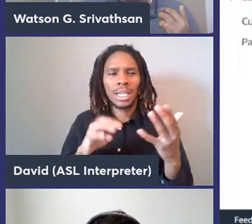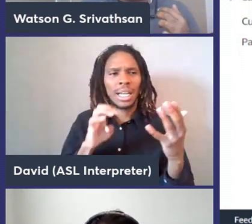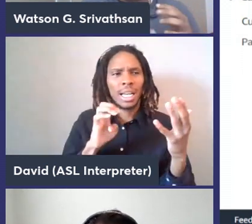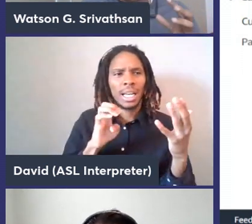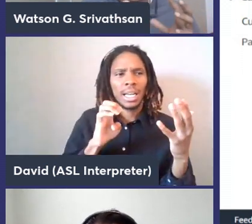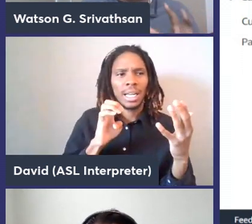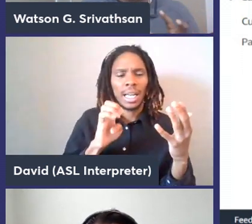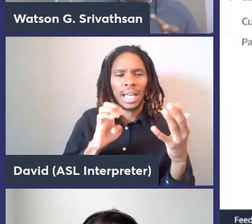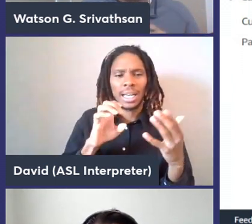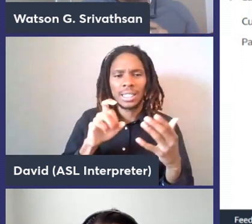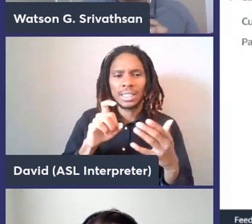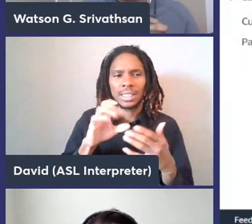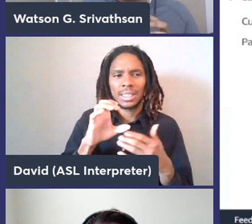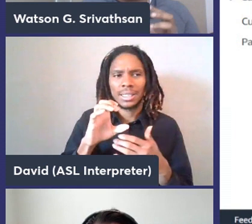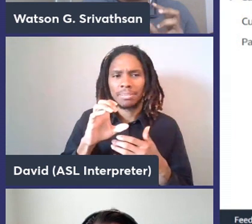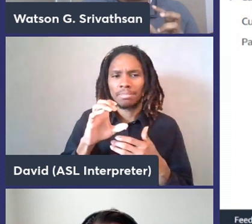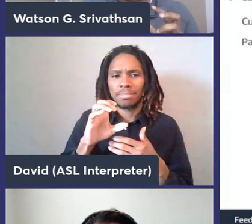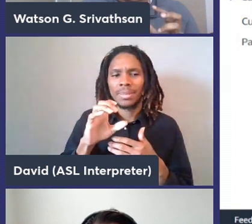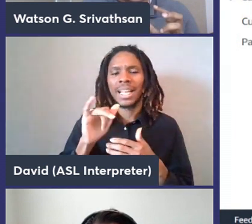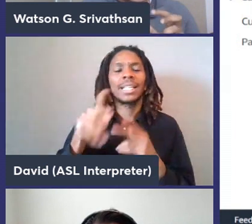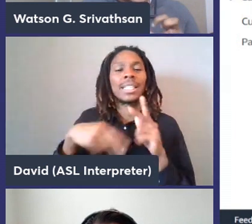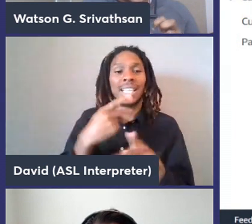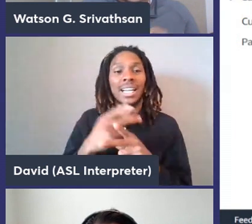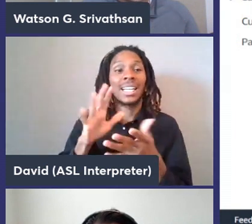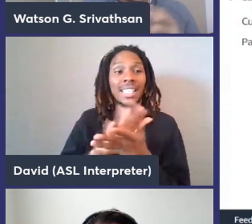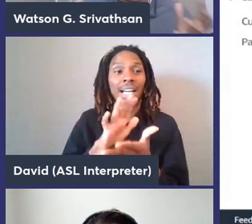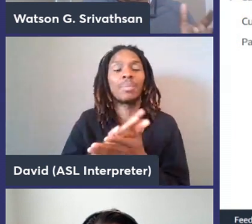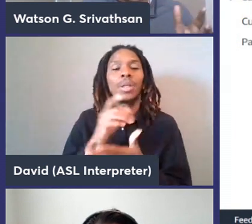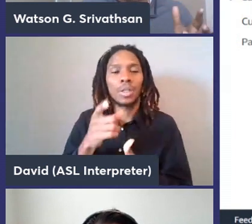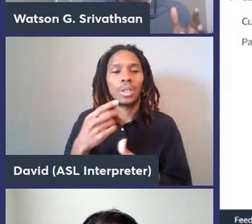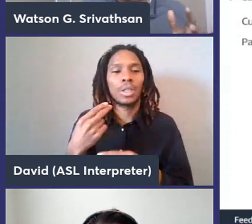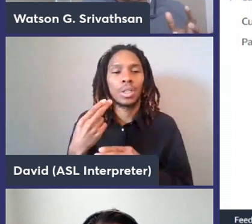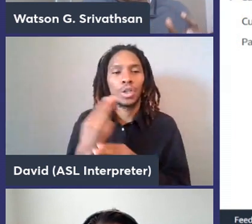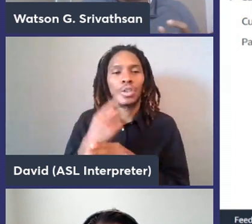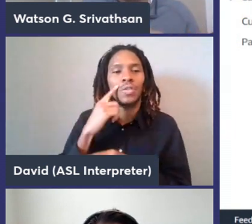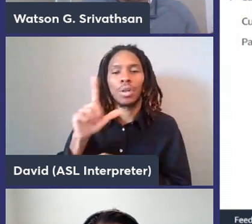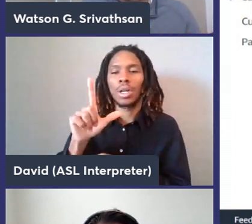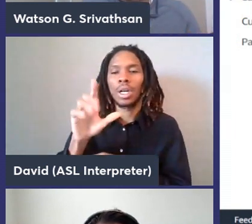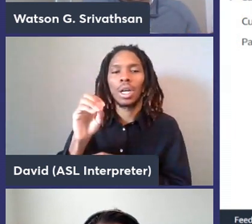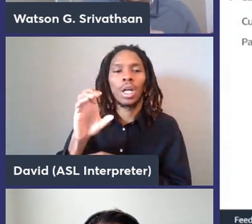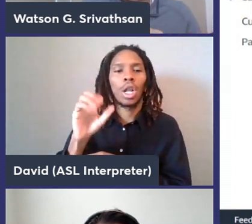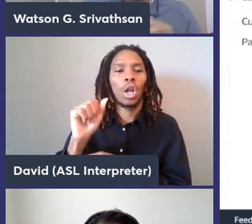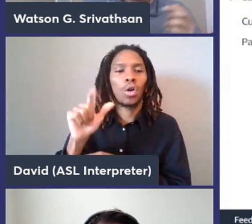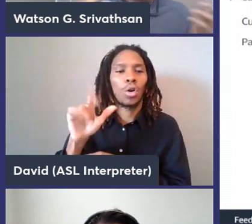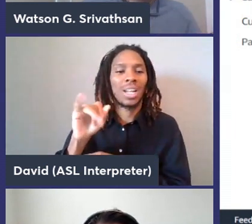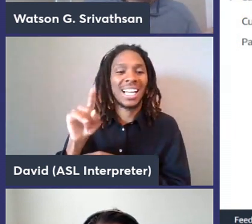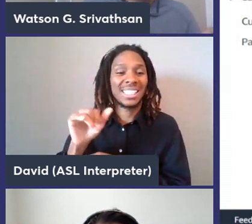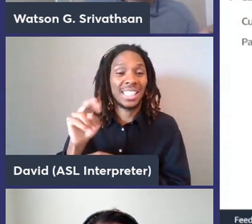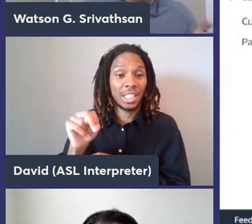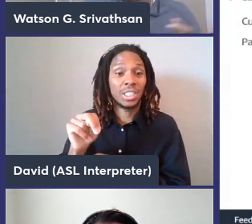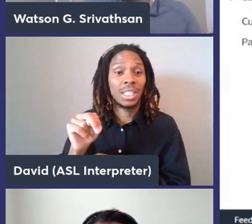XLS is the kind of document that you use in localization world. So if you have a PDF,